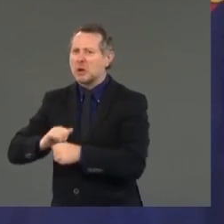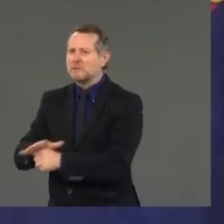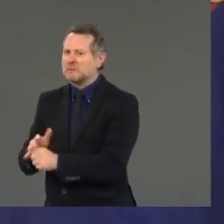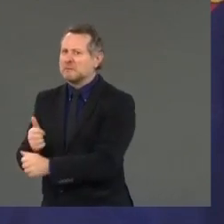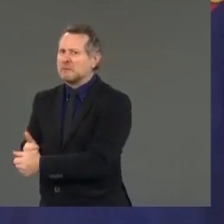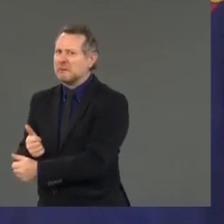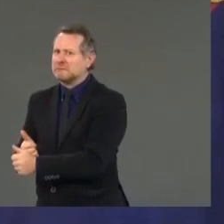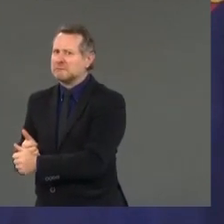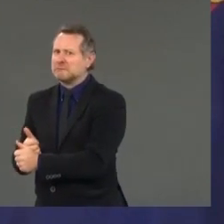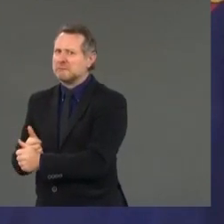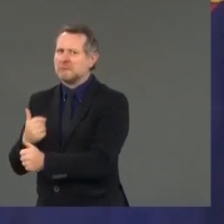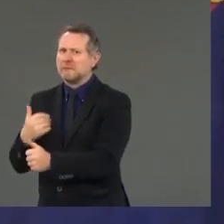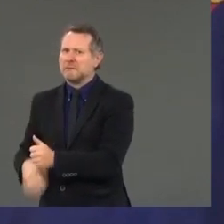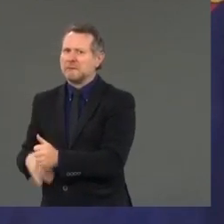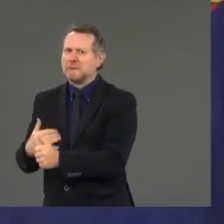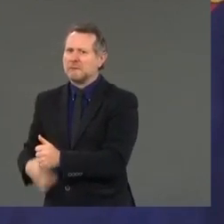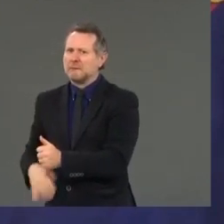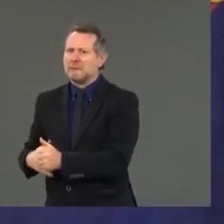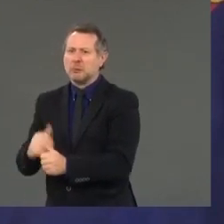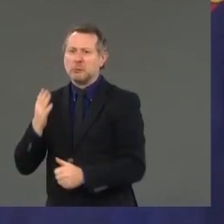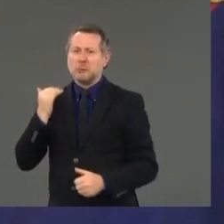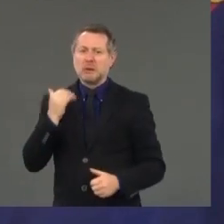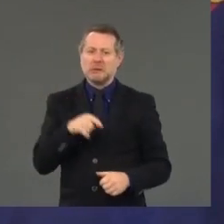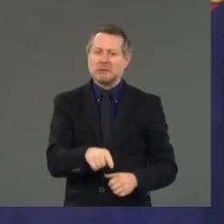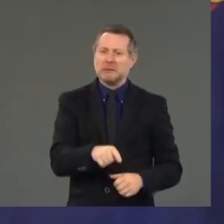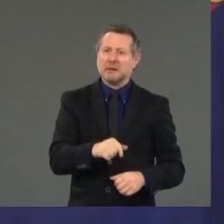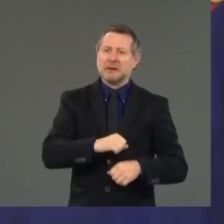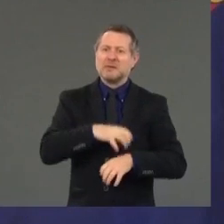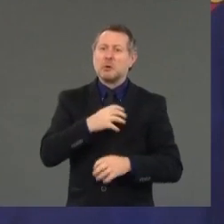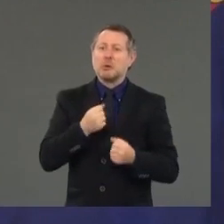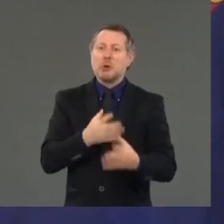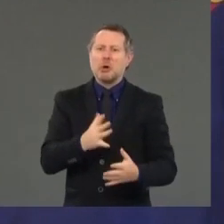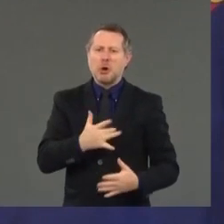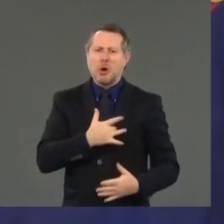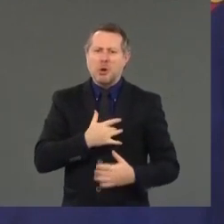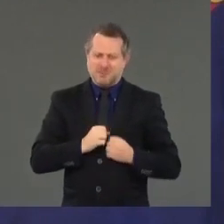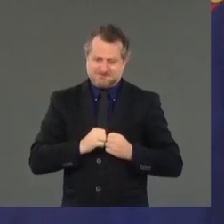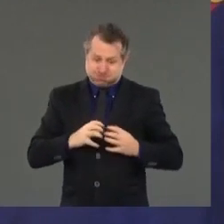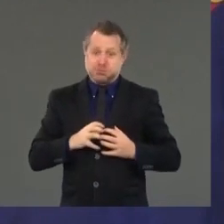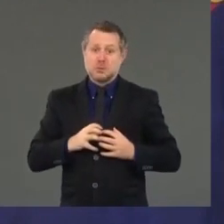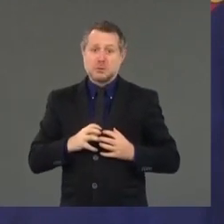MORE FRIGHTENING THAN COVID